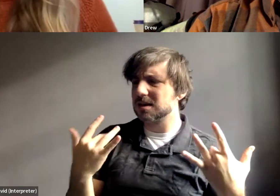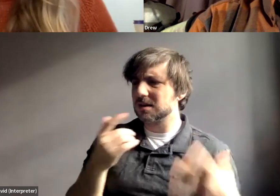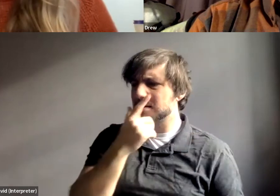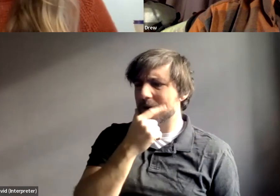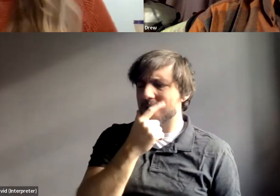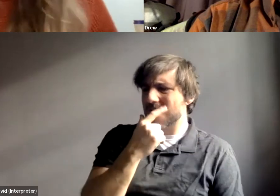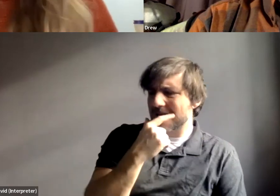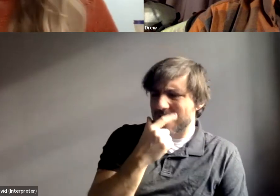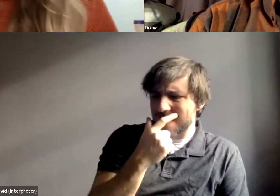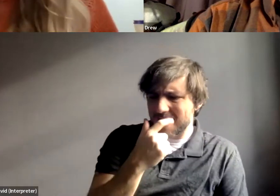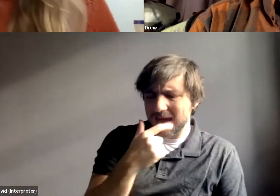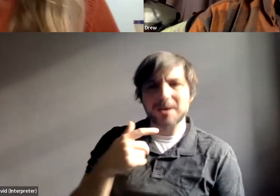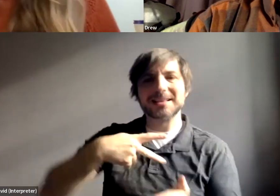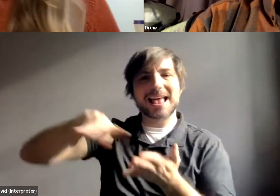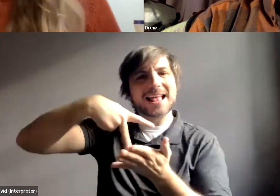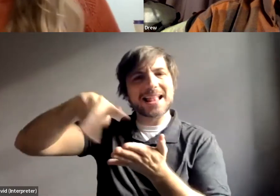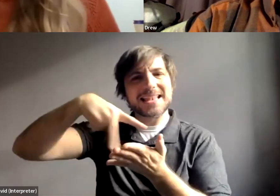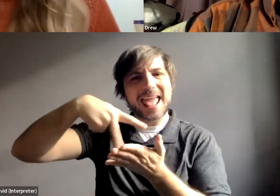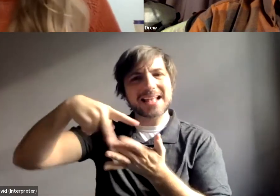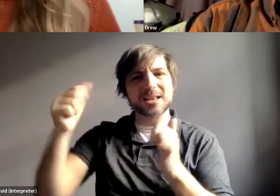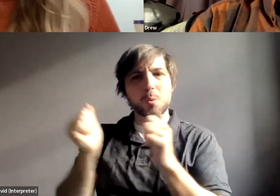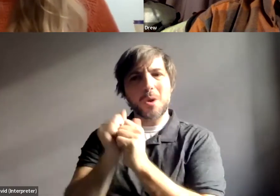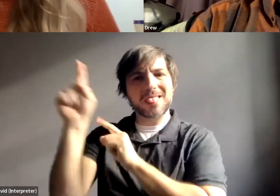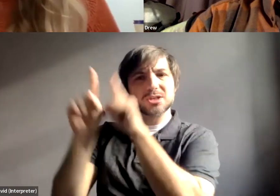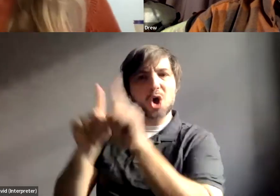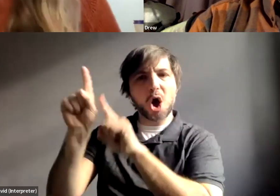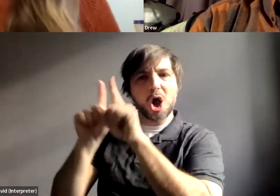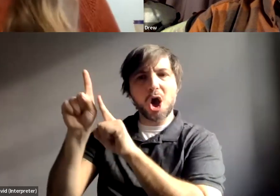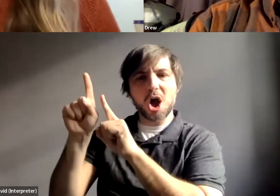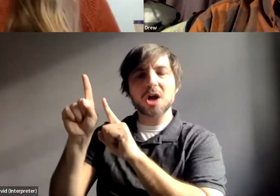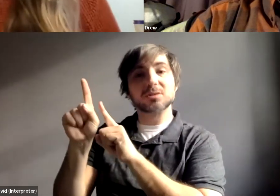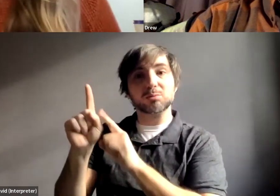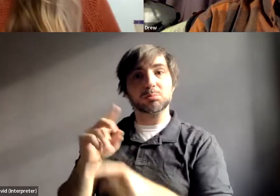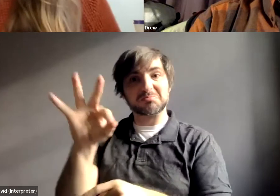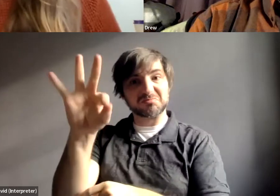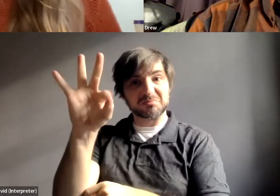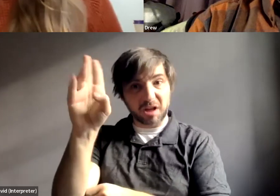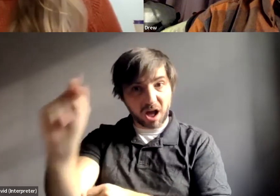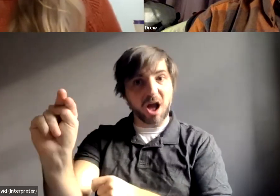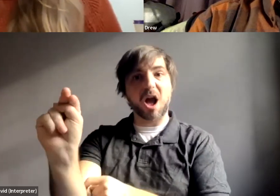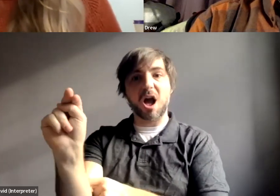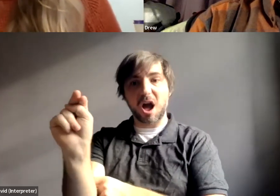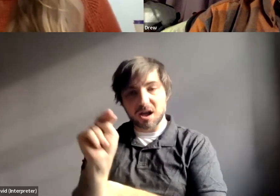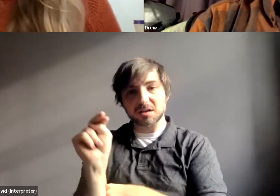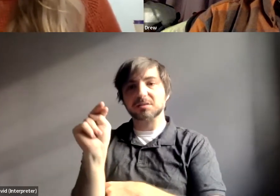"Dancing With The Stars." That was probably fun. We are excited that we have MindsEye